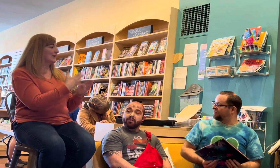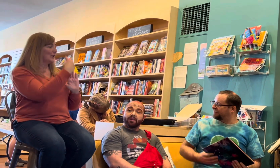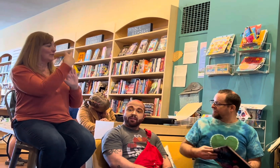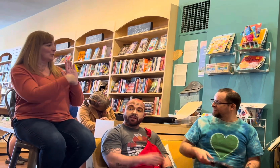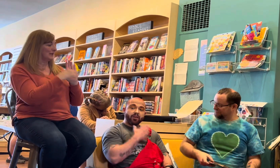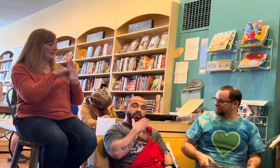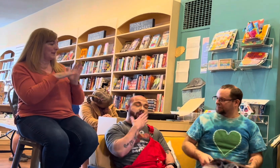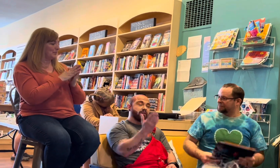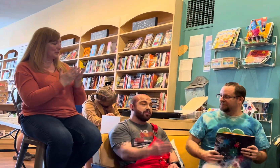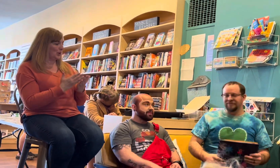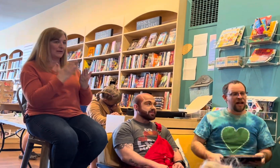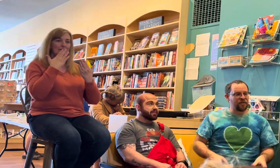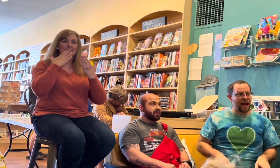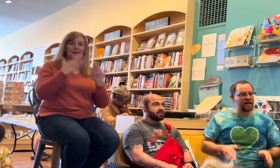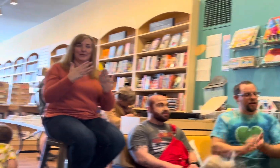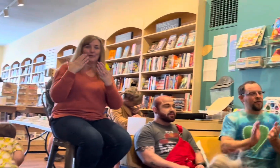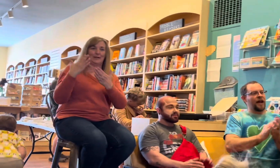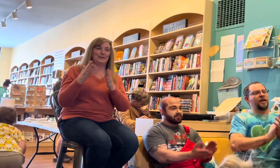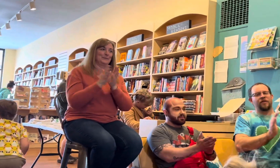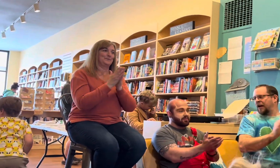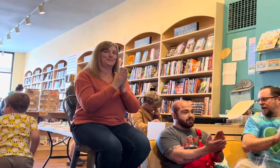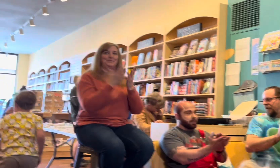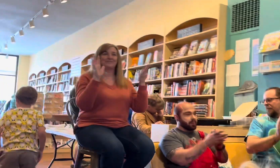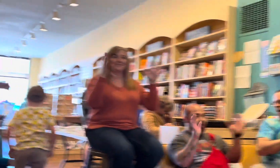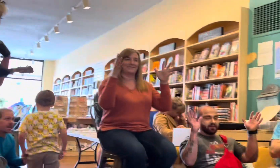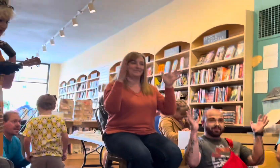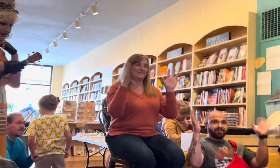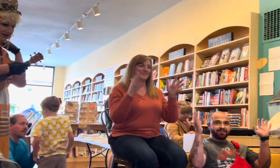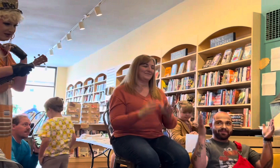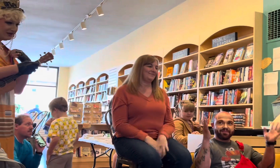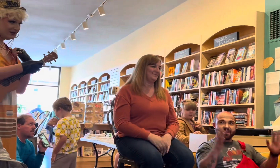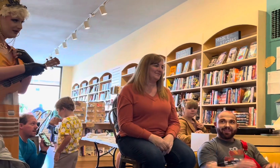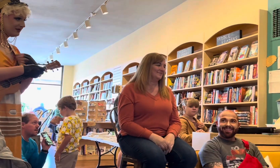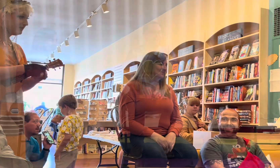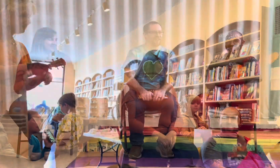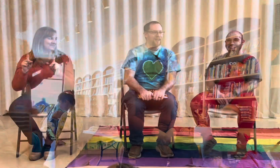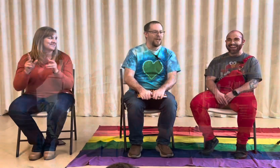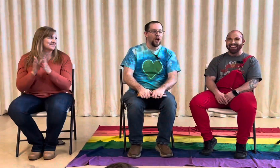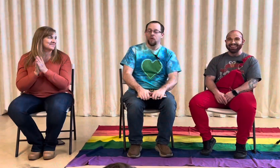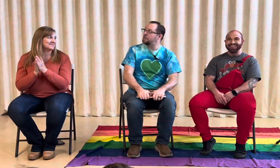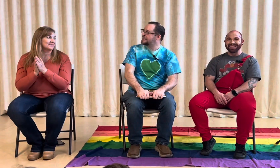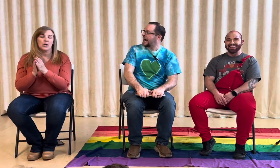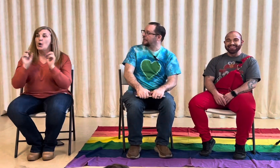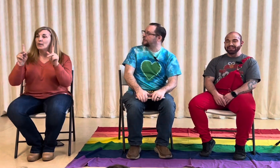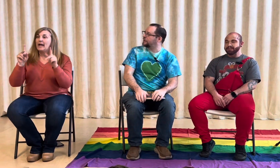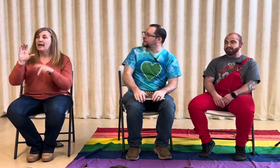Buster. AARON: Thank you! Thank you! Thank you, very much! All right. All right. Well, Miss Cali? Do you have